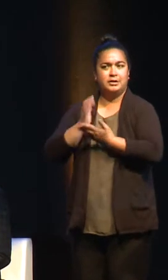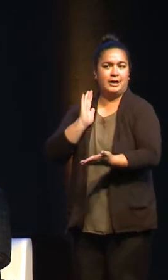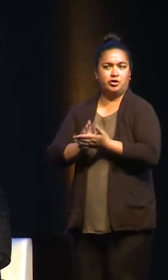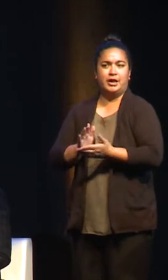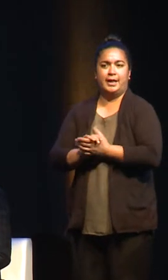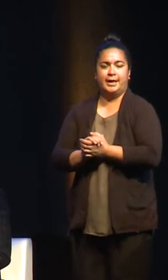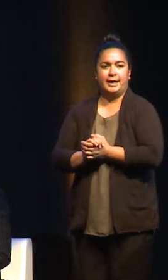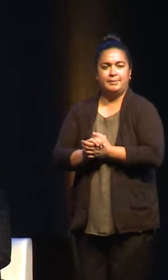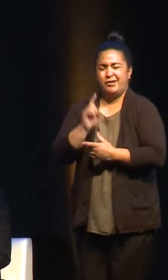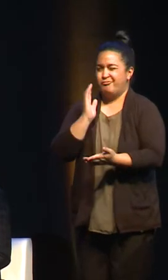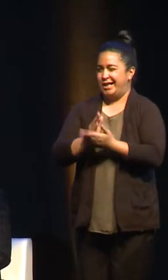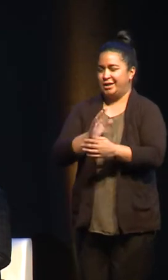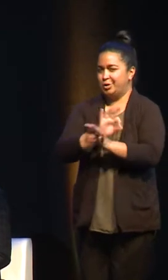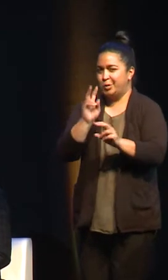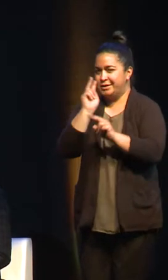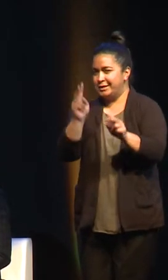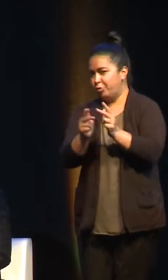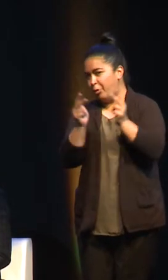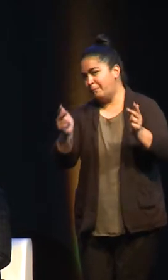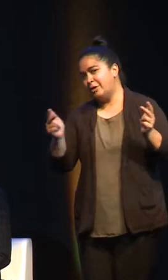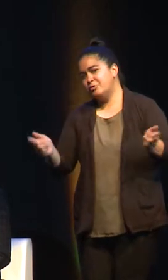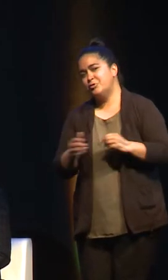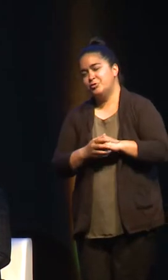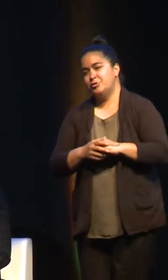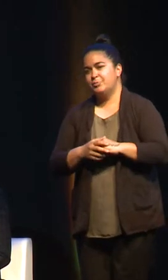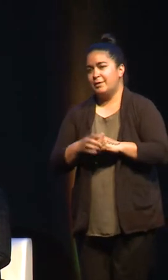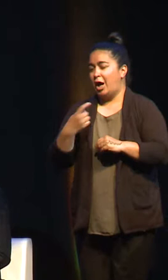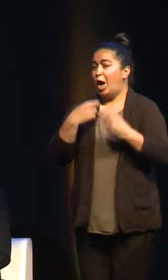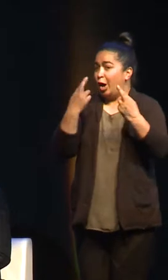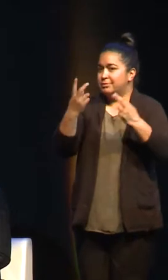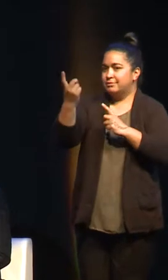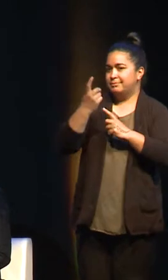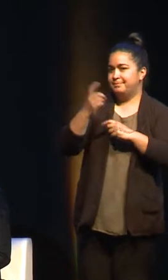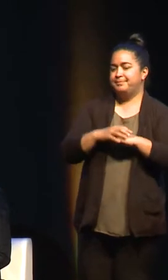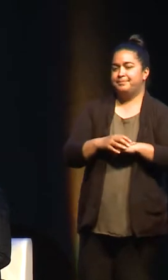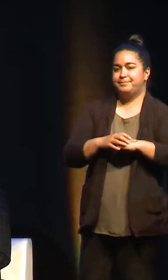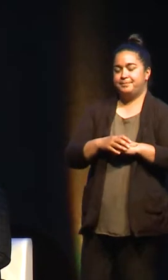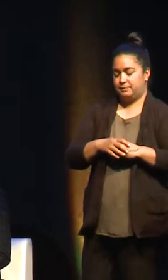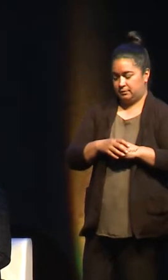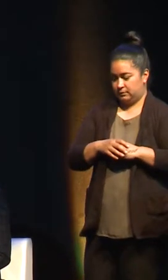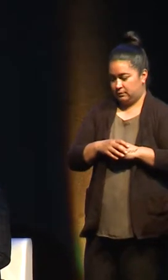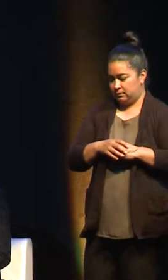not really coming through yet but I would hope and anticipate that it will. In particular